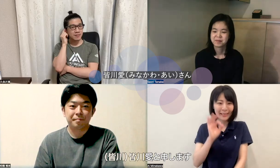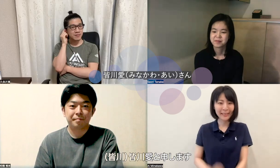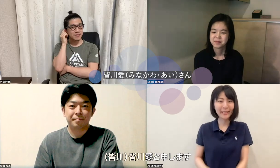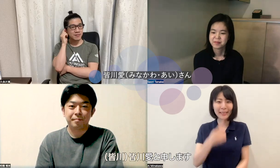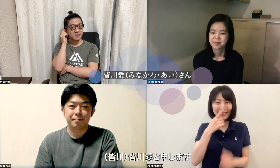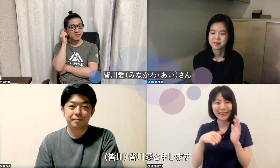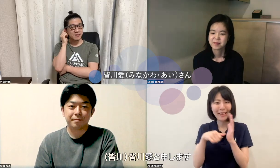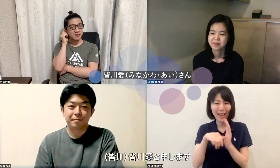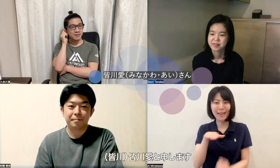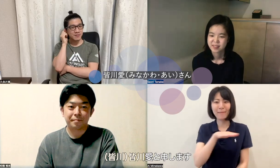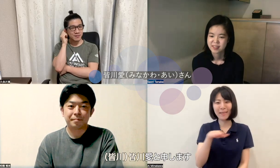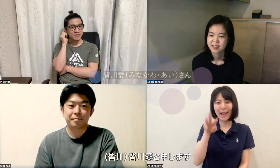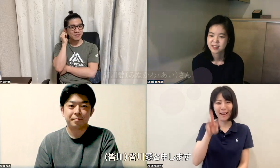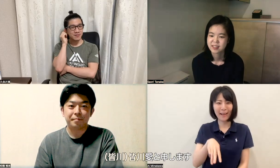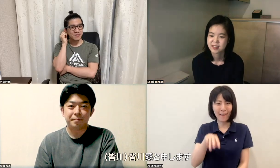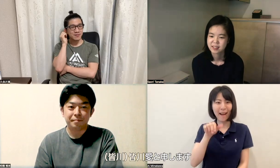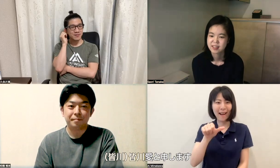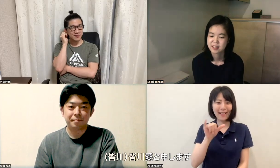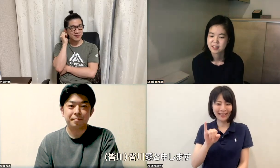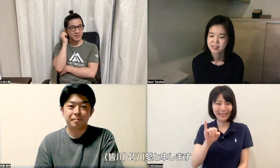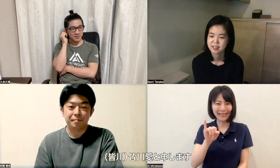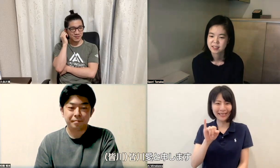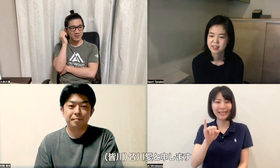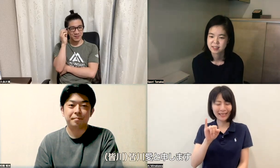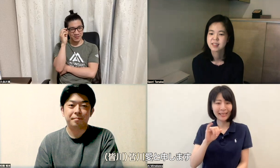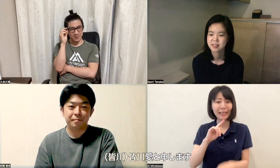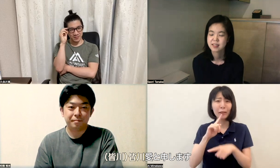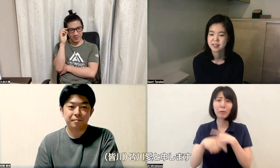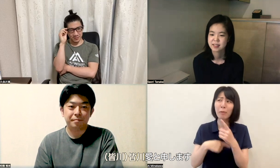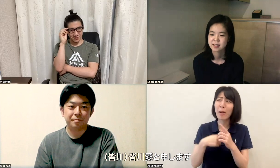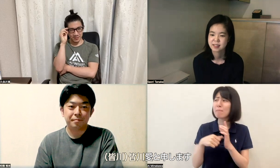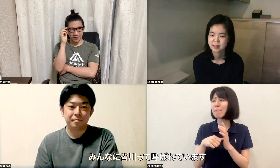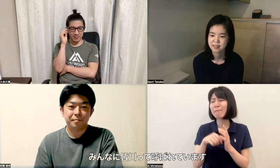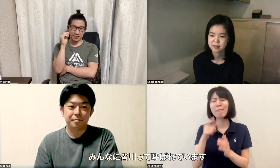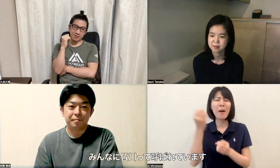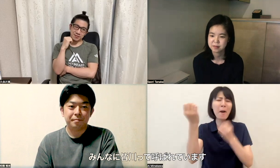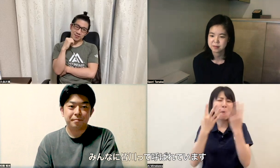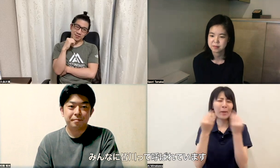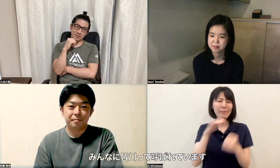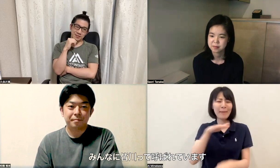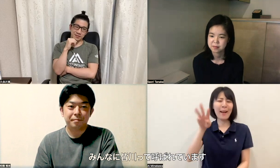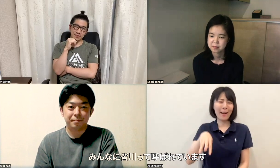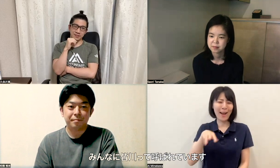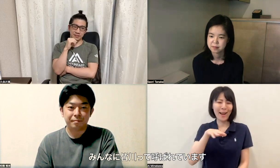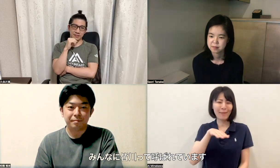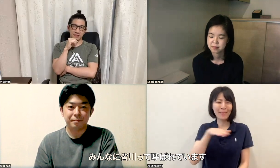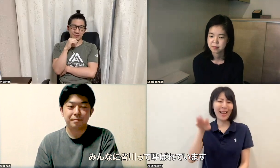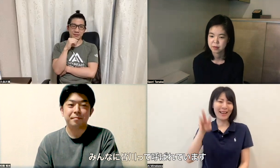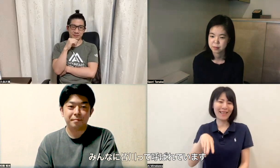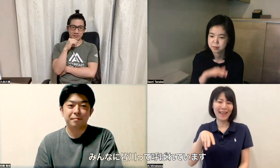(AM) My name is Ai Minagawa. Everyone calls me Minagawa.